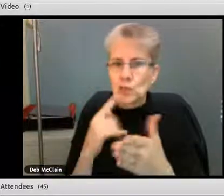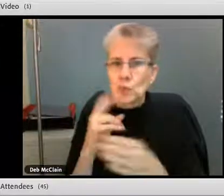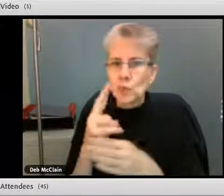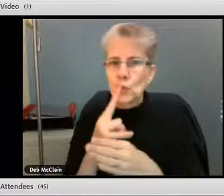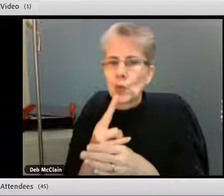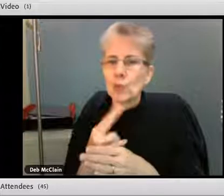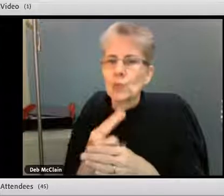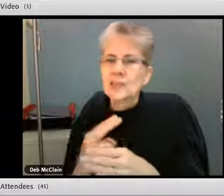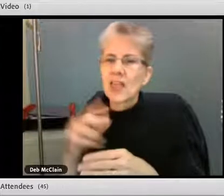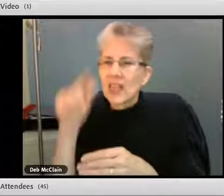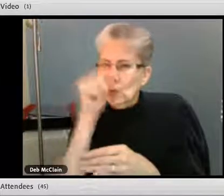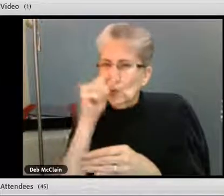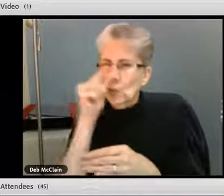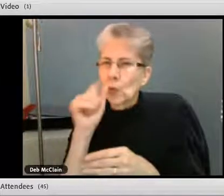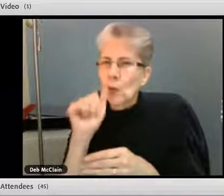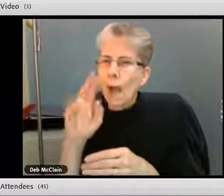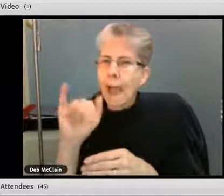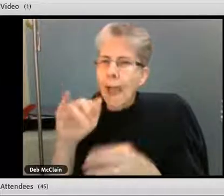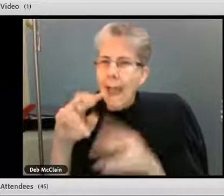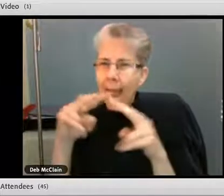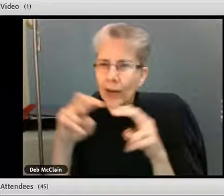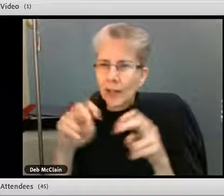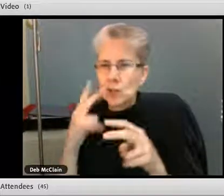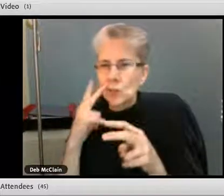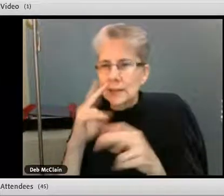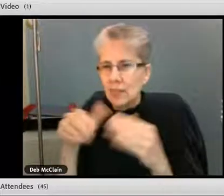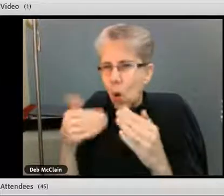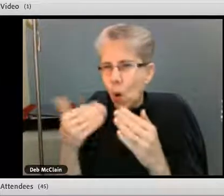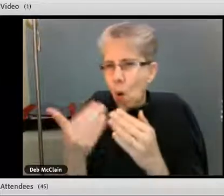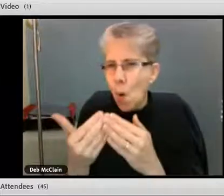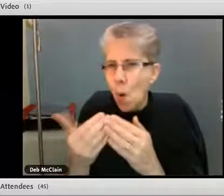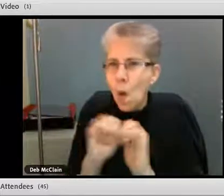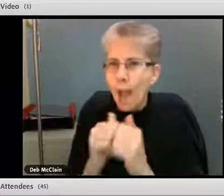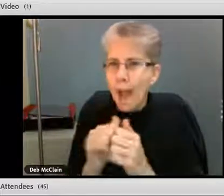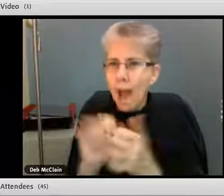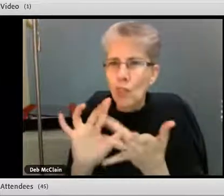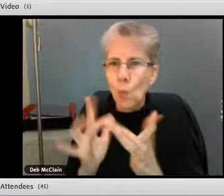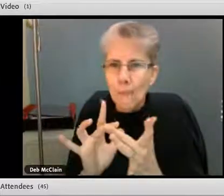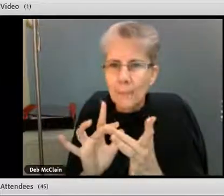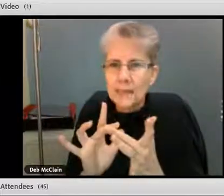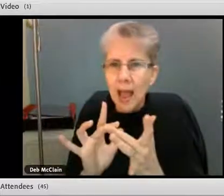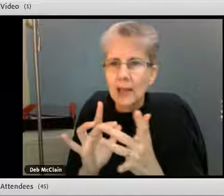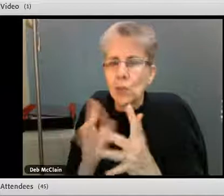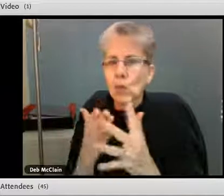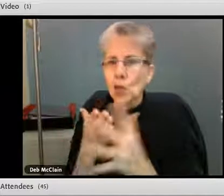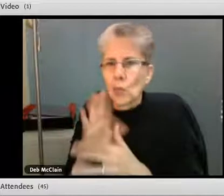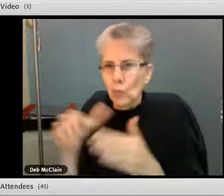and you can see the whole -- how your website will move throughout it using data points in graphics.